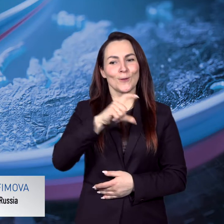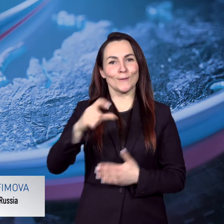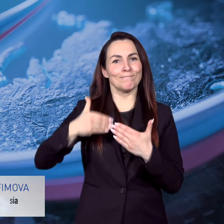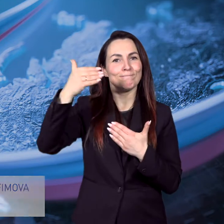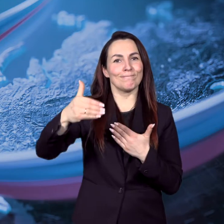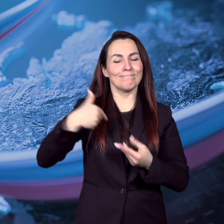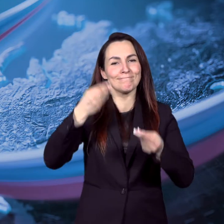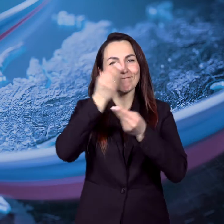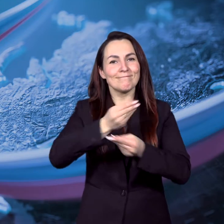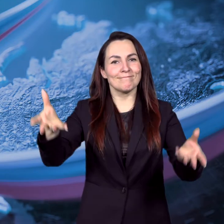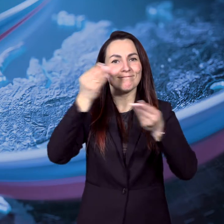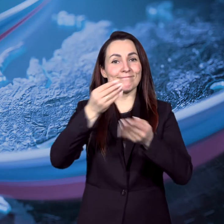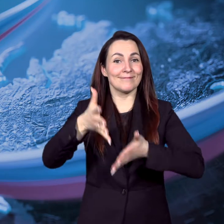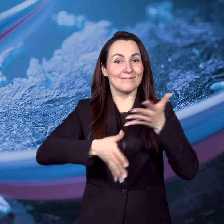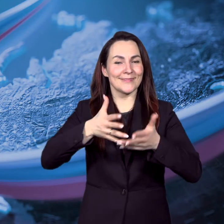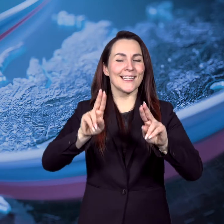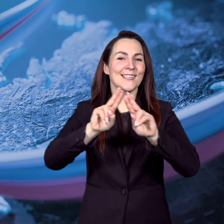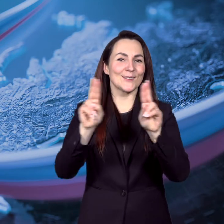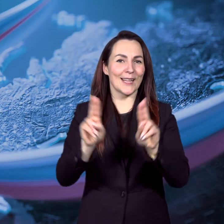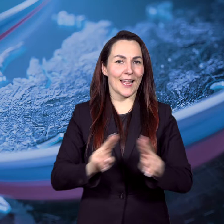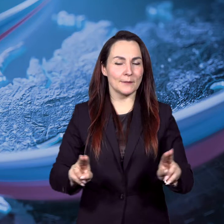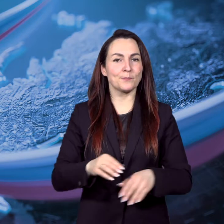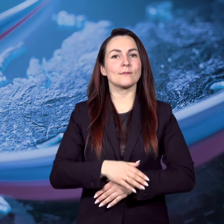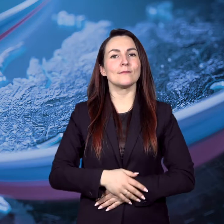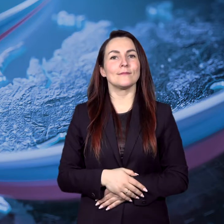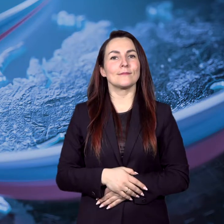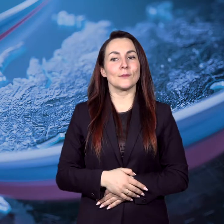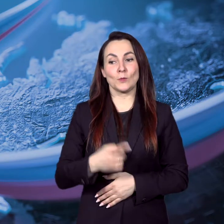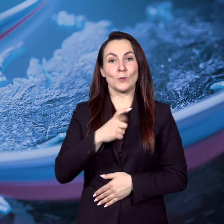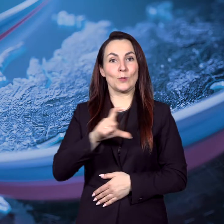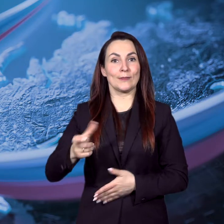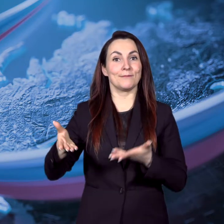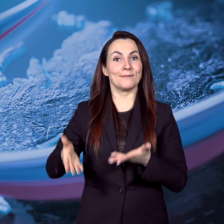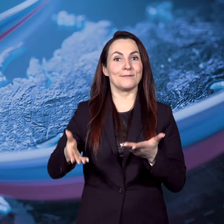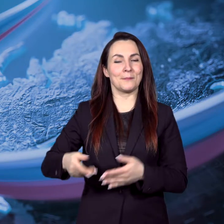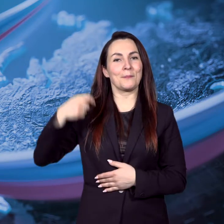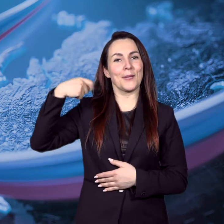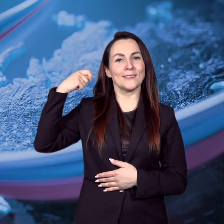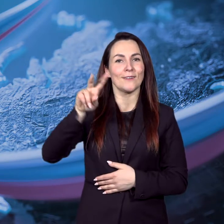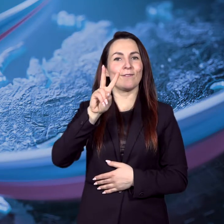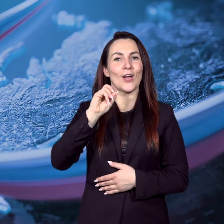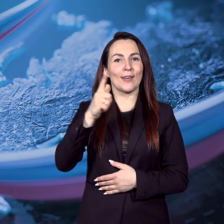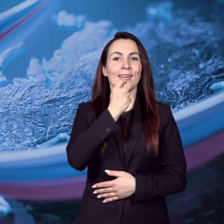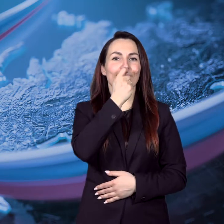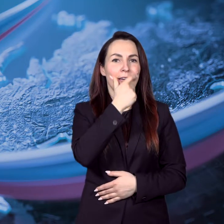our weekly news release in International Sign e are on the air. This week, President of the All-Russia Society of the Deaf